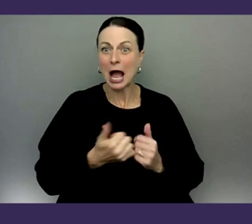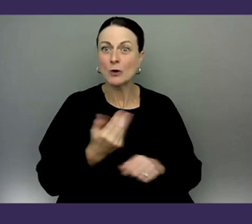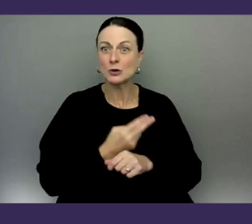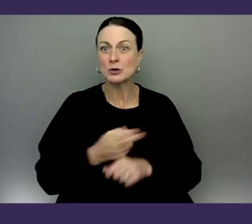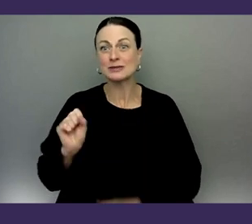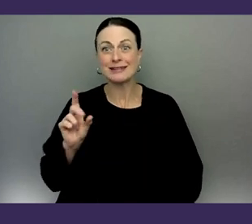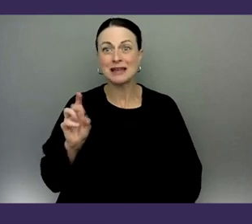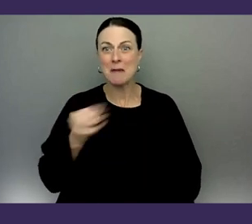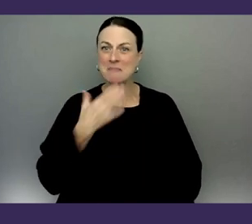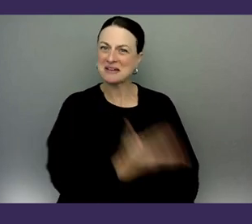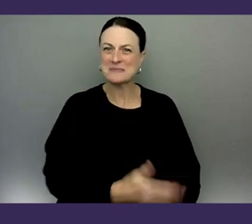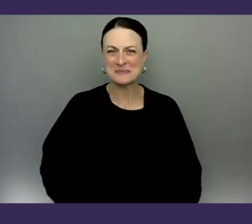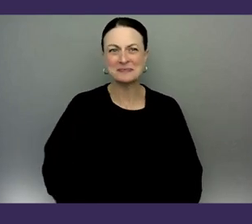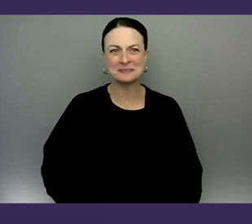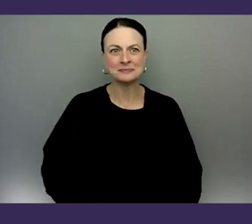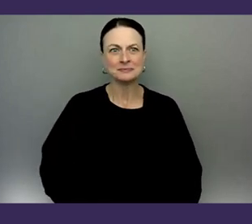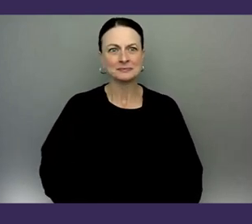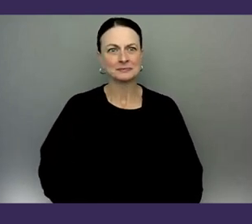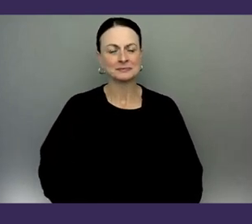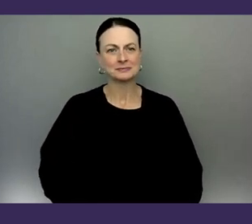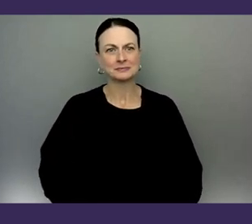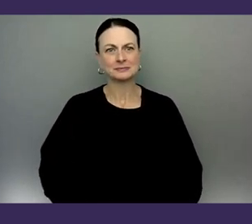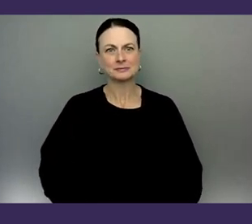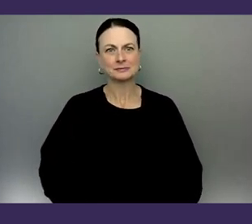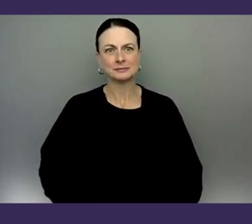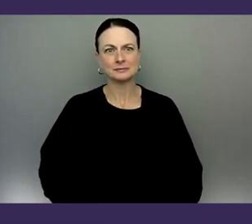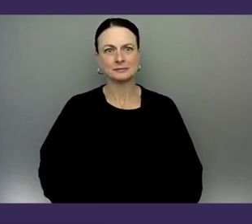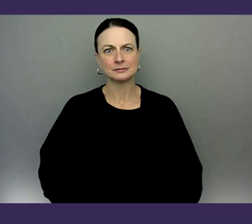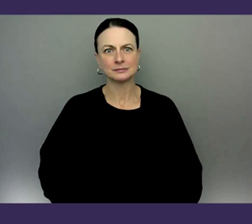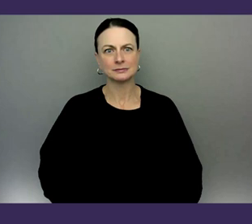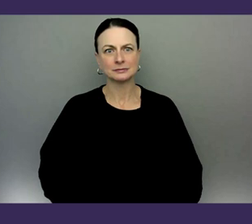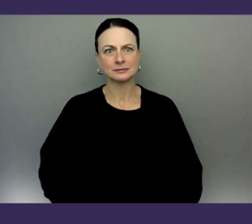and getting your package and the agreement set up